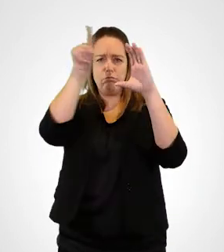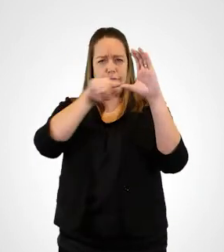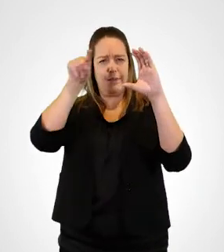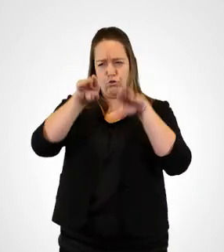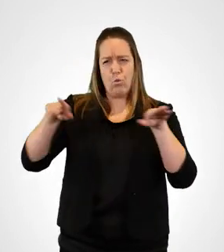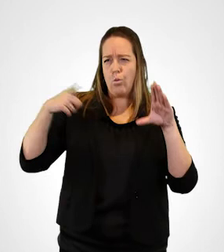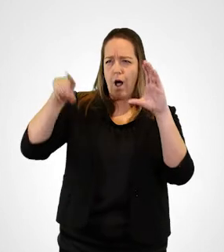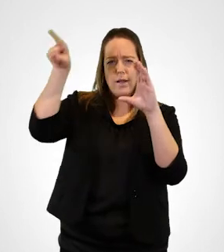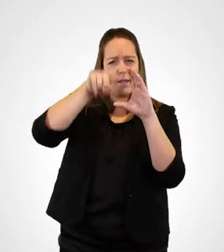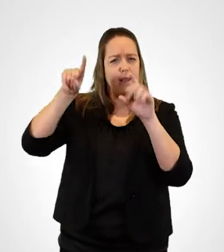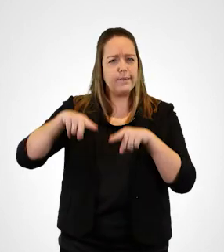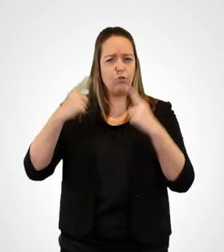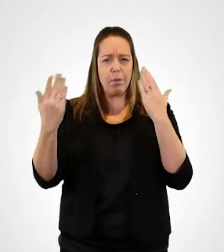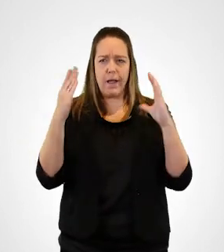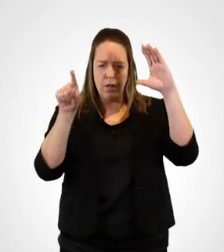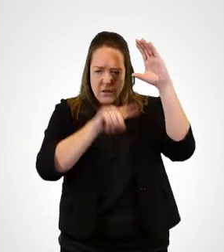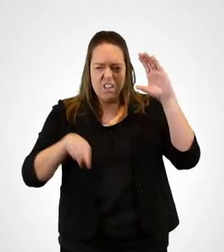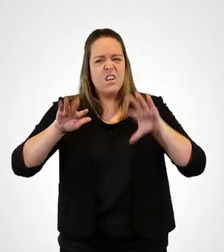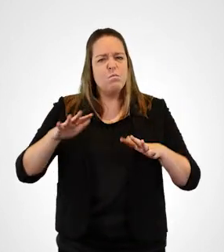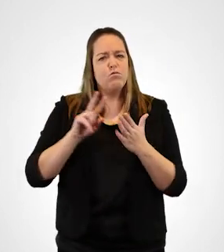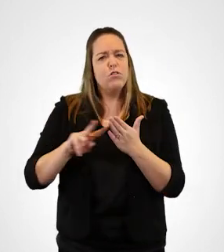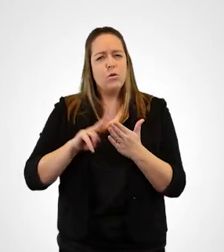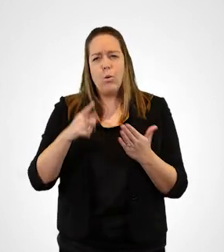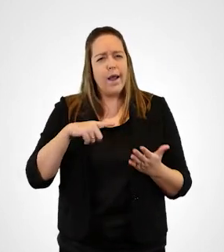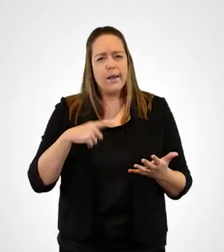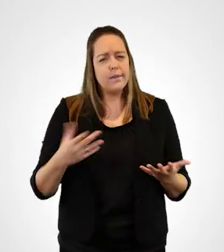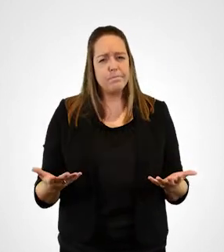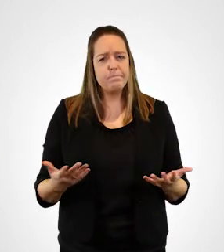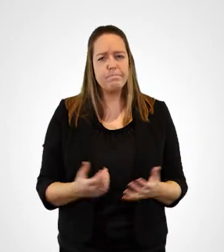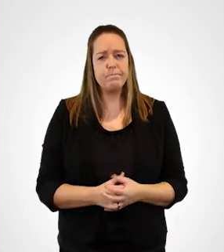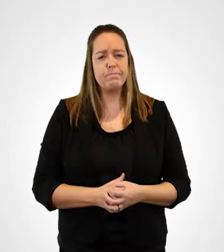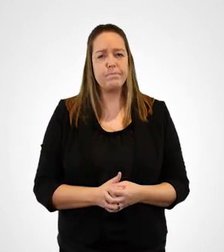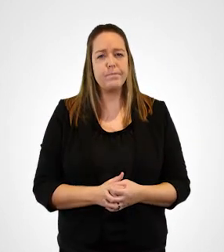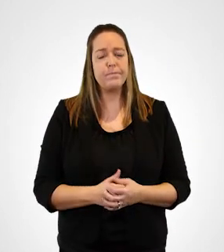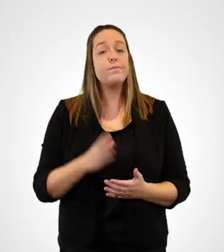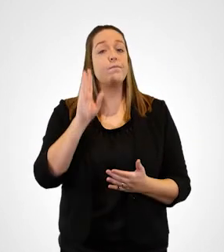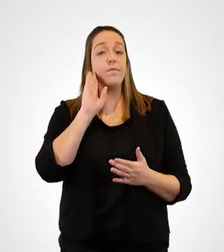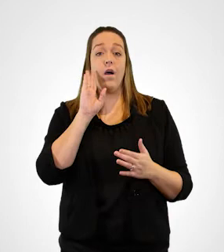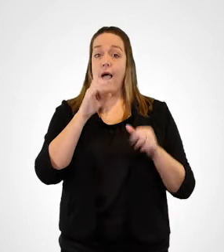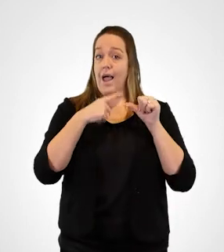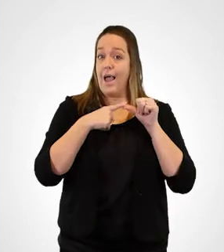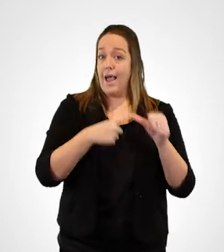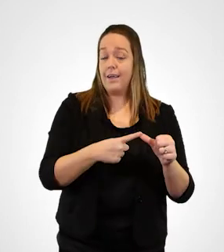how did they differ from the children who really weren't reading very well. Before I tell you the answer to that question,